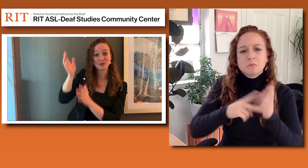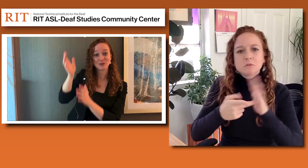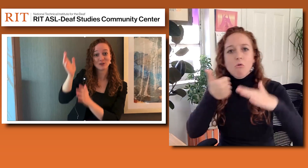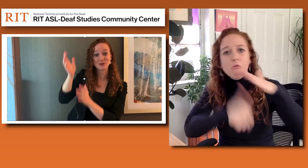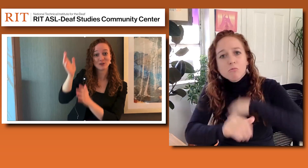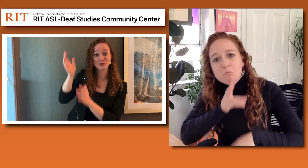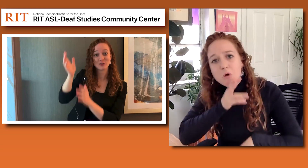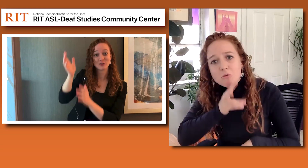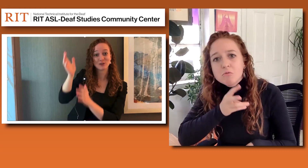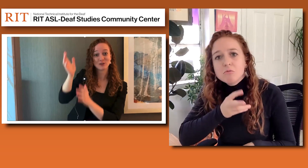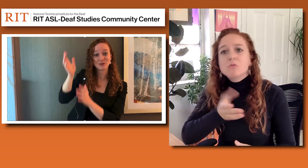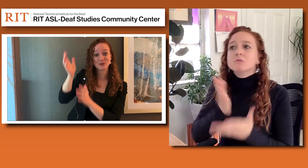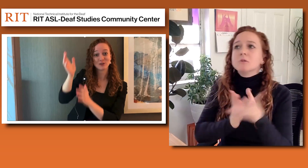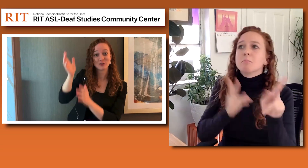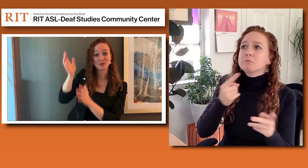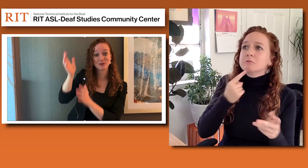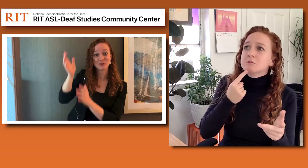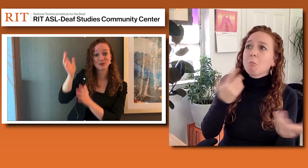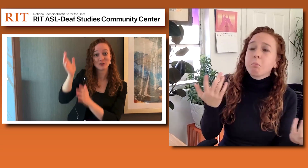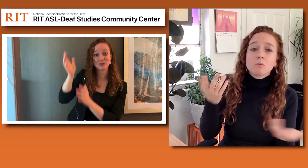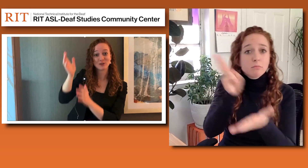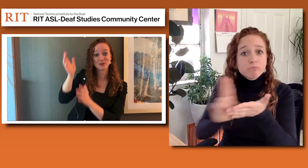Some people say, "Well, 'UW' means underwater